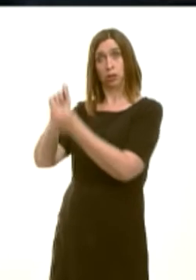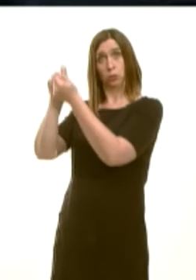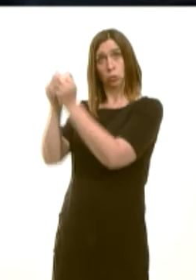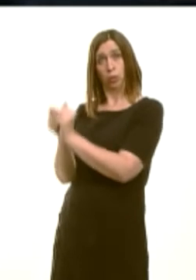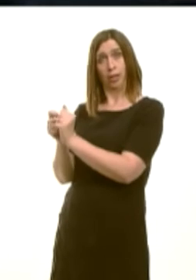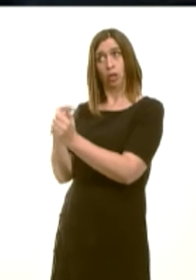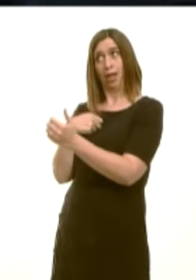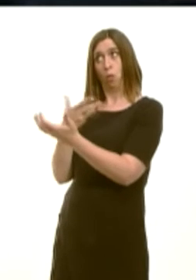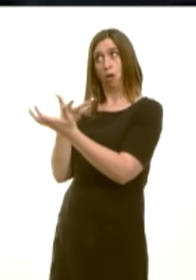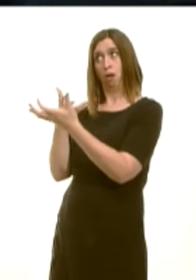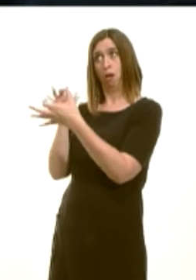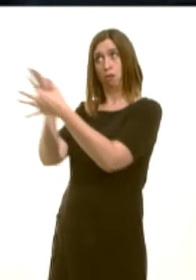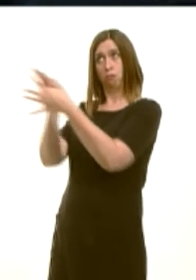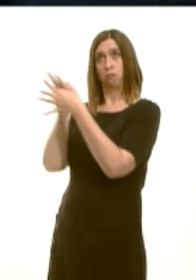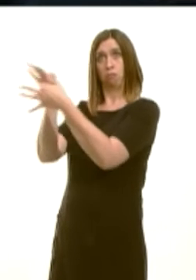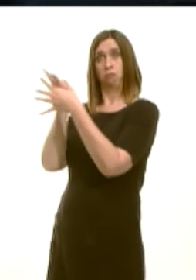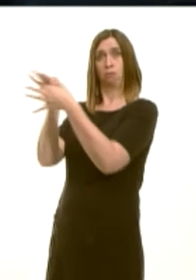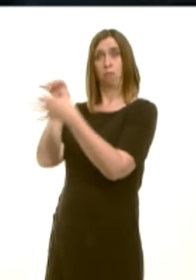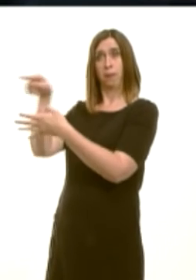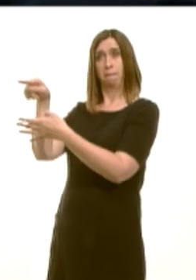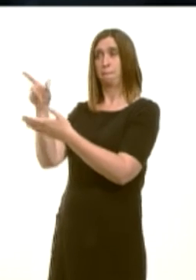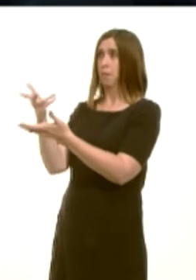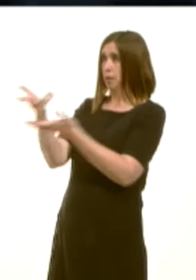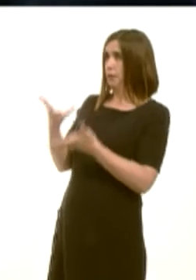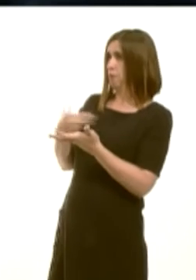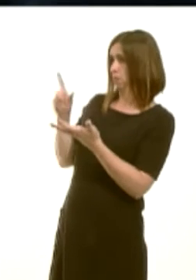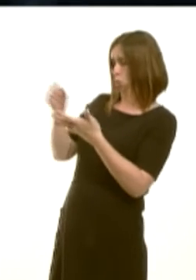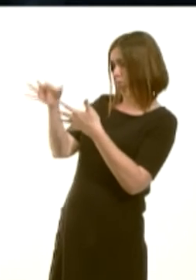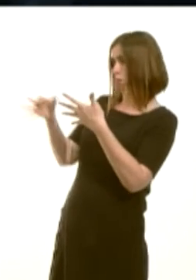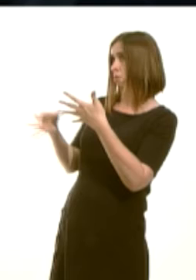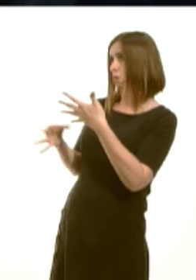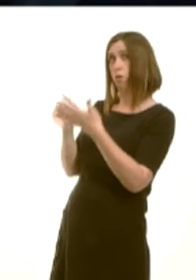you like to see to enable the Welsh Government to act with more flexibility in supporting